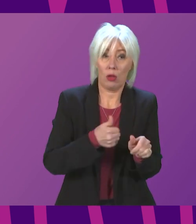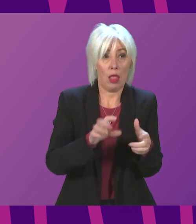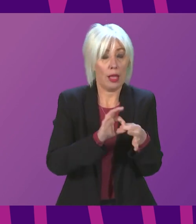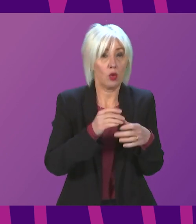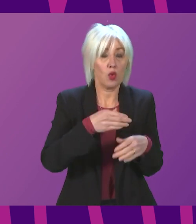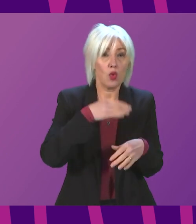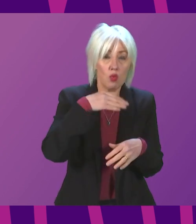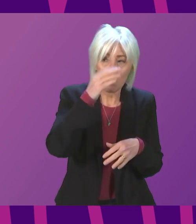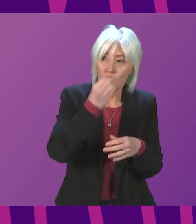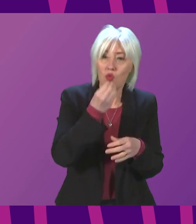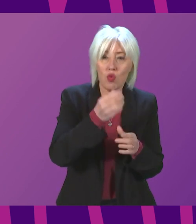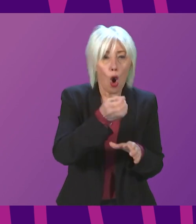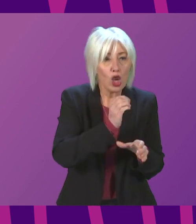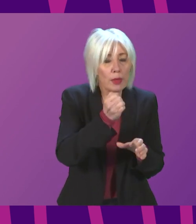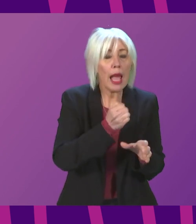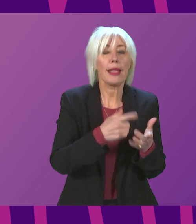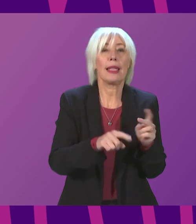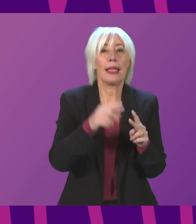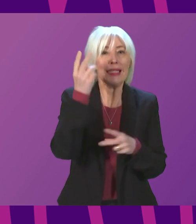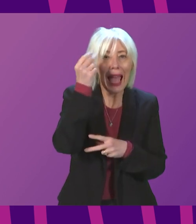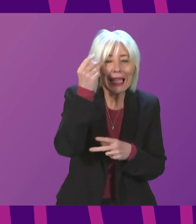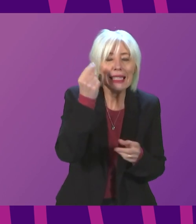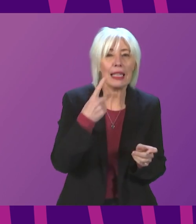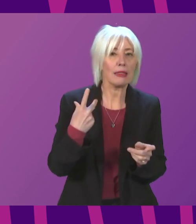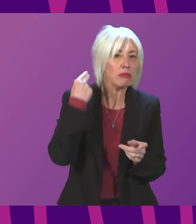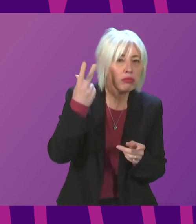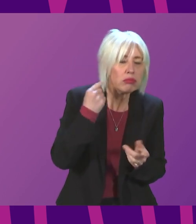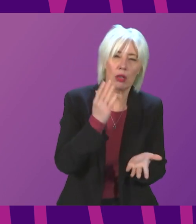particularly the events, taxi, and beauty industries. Issues have been raised about